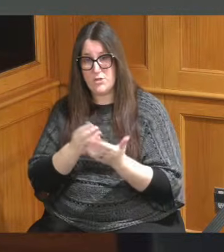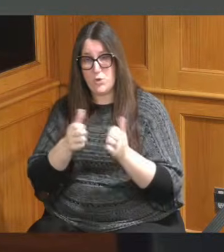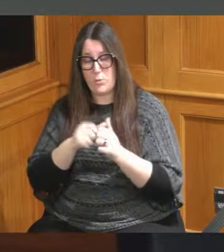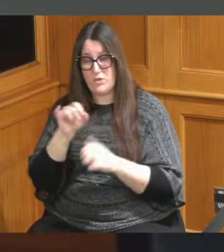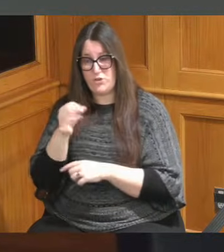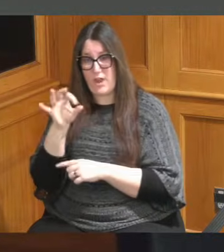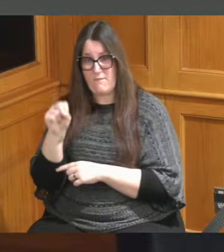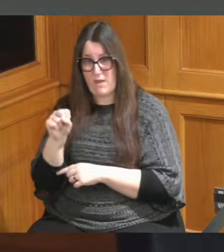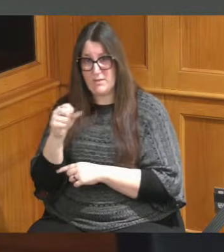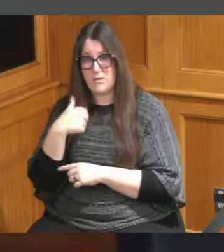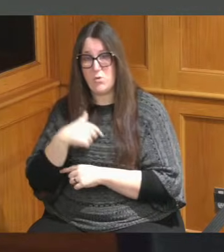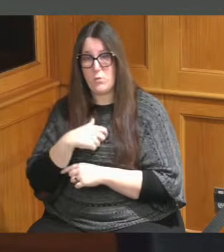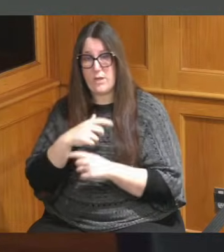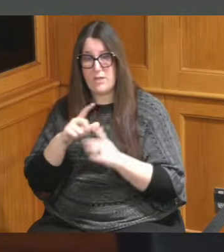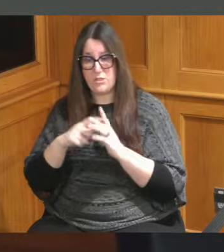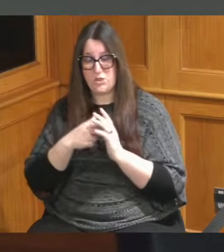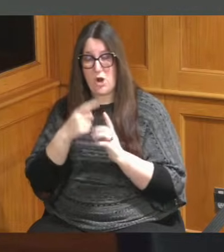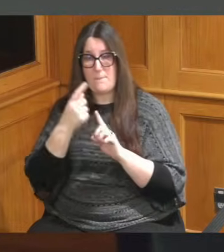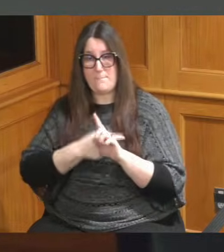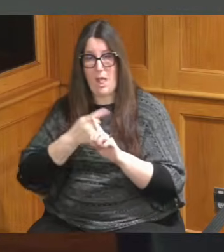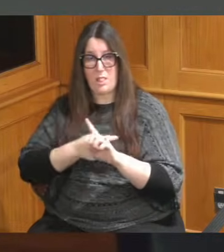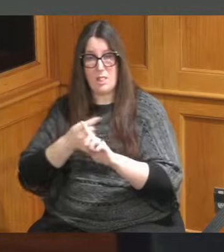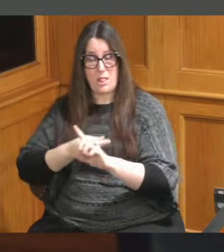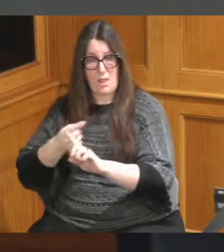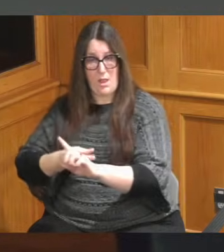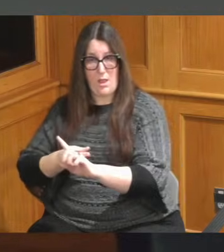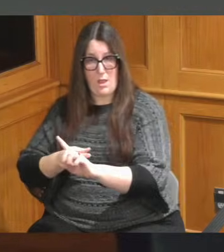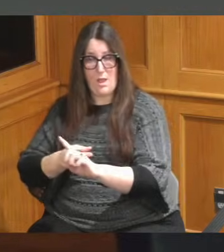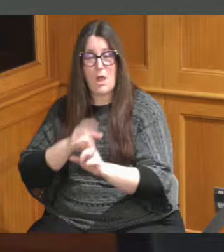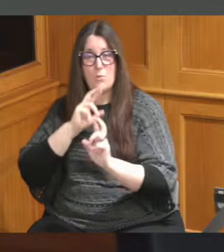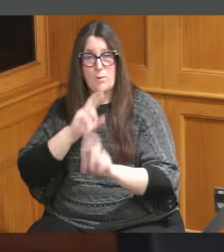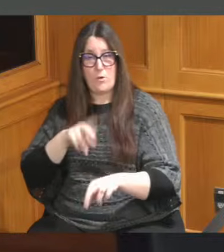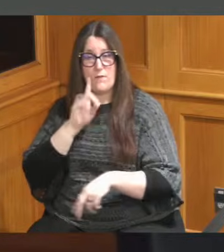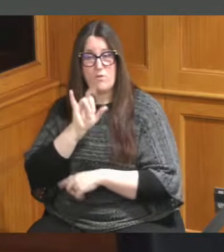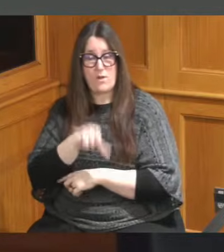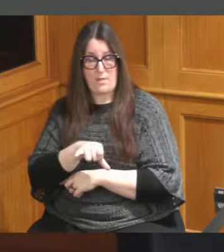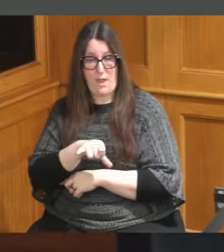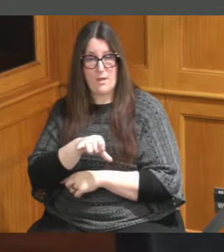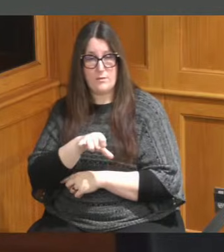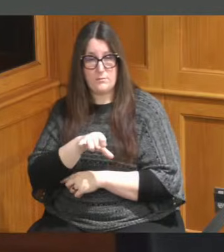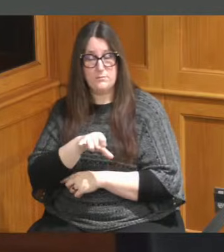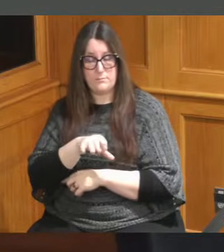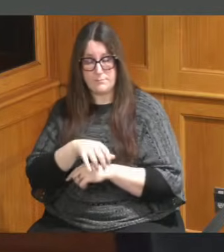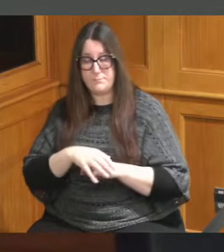that we would start on a monthly basis coming back and reporting on that to you. so that as